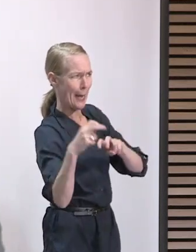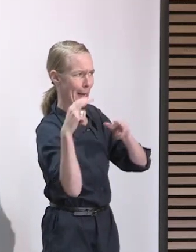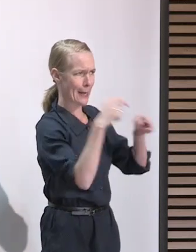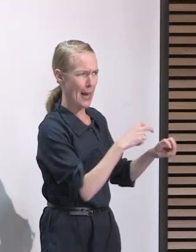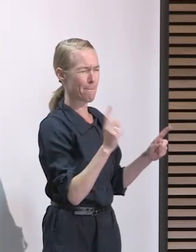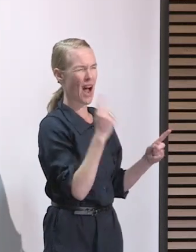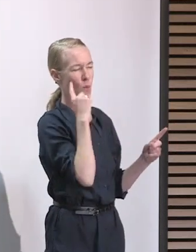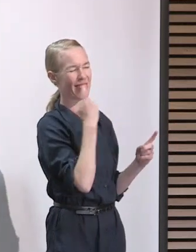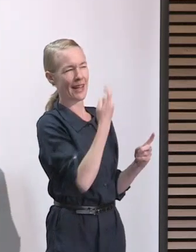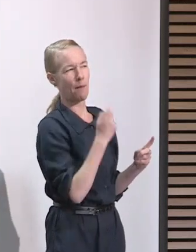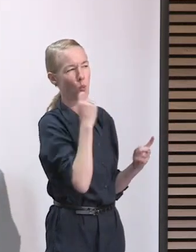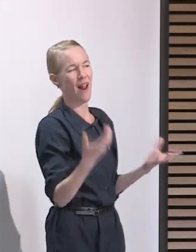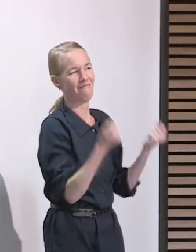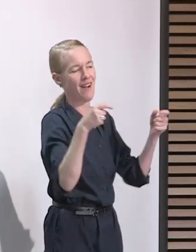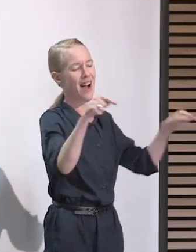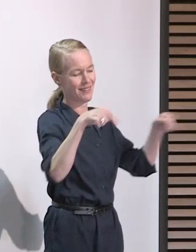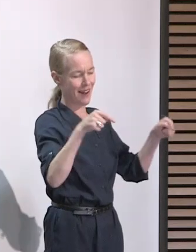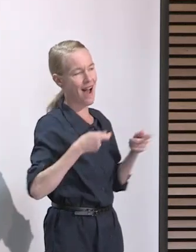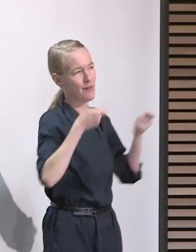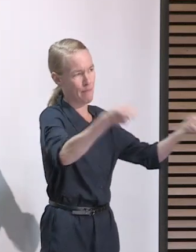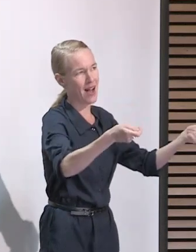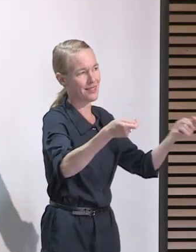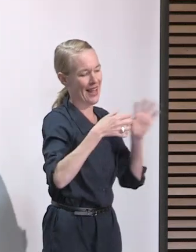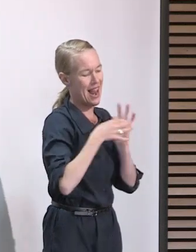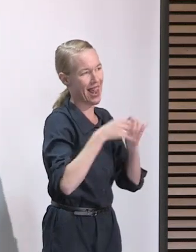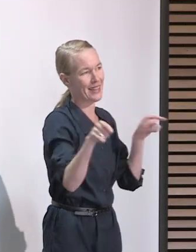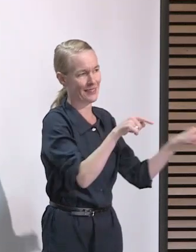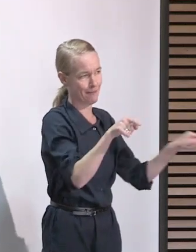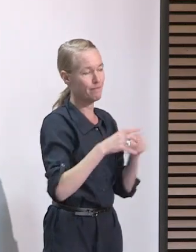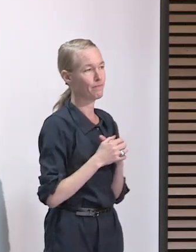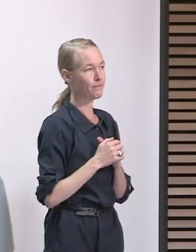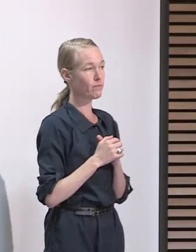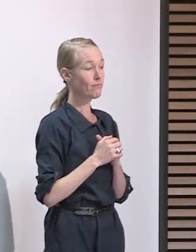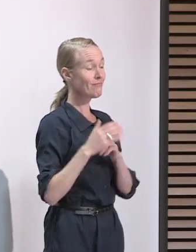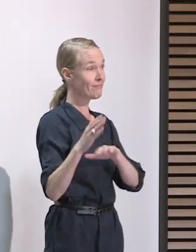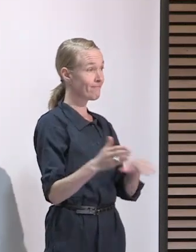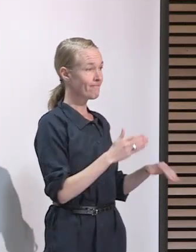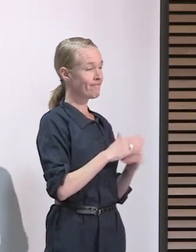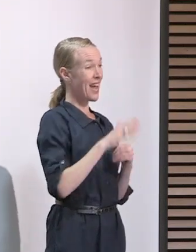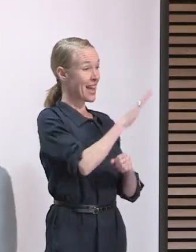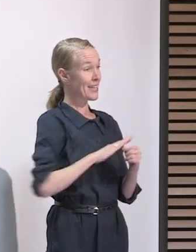have been clearly linked to the cluster and the other two remain under investigation but